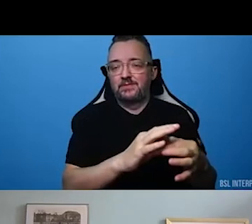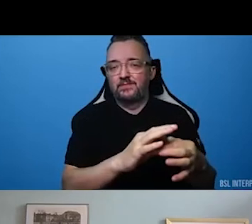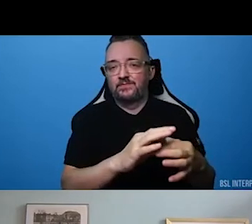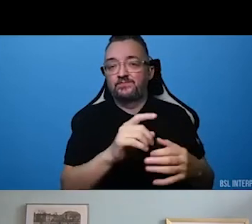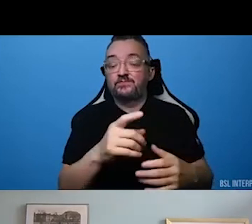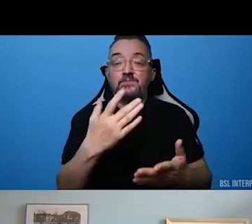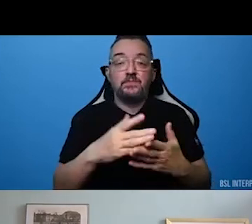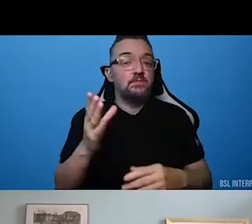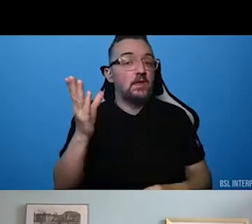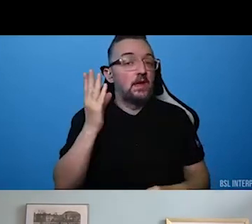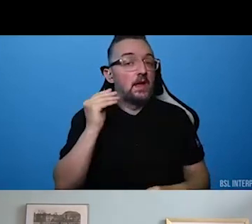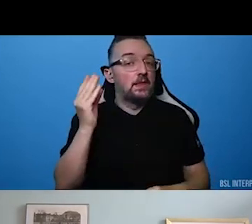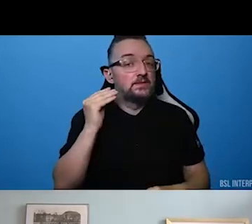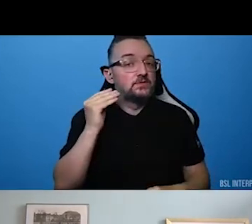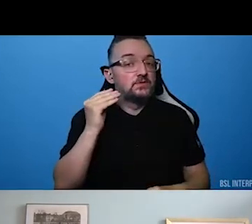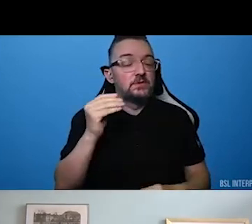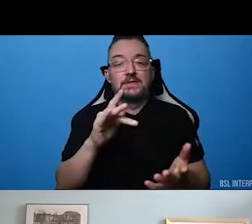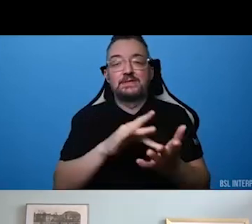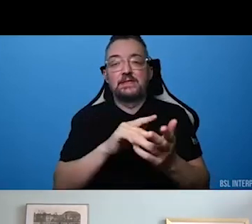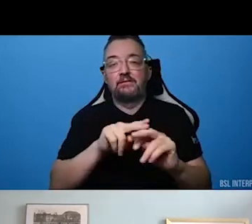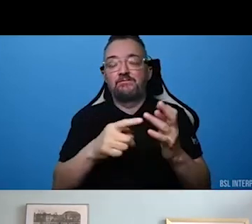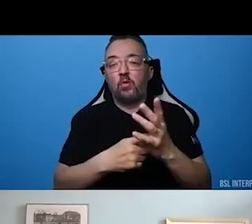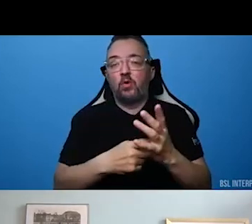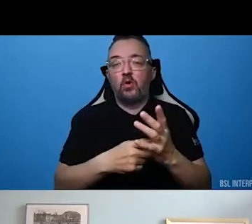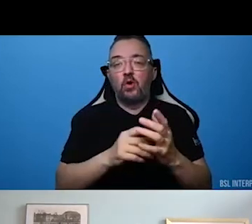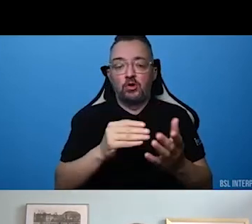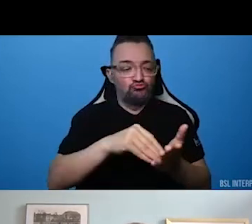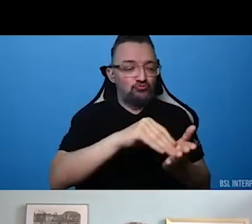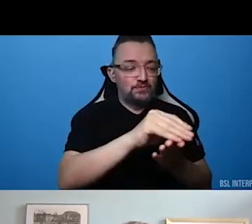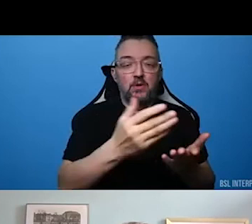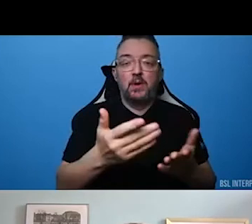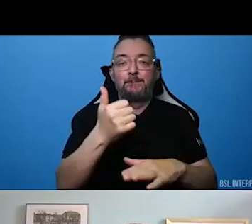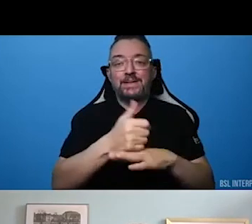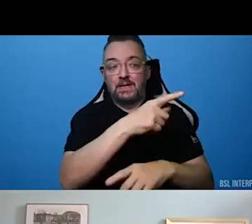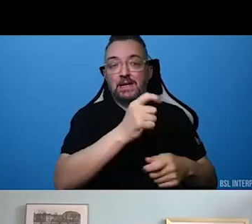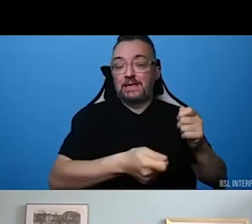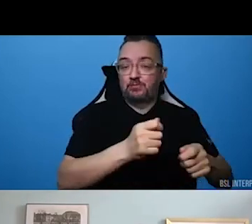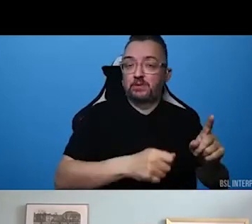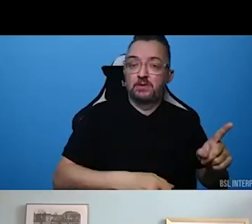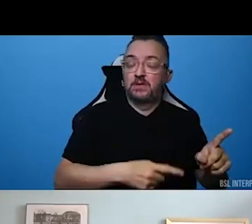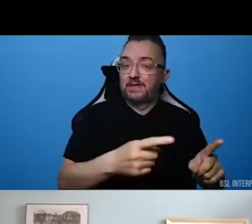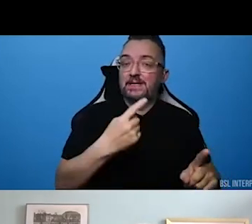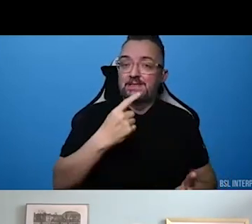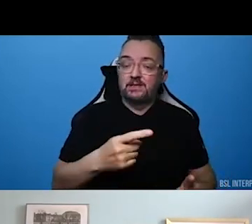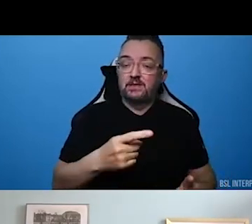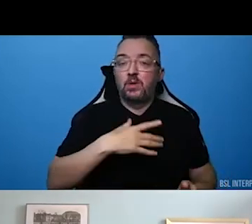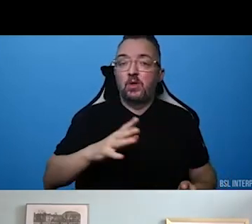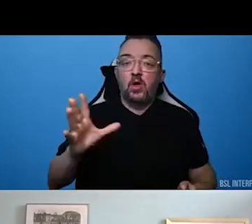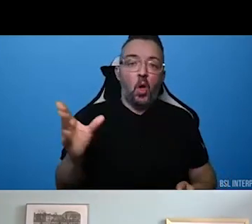to the Center for Reparations based in the Caribbean they argue for all different forms of reparations